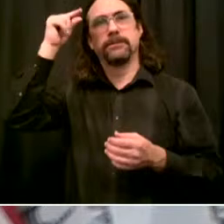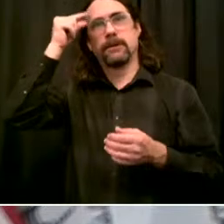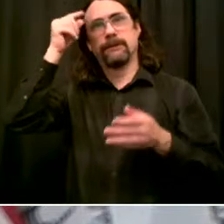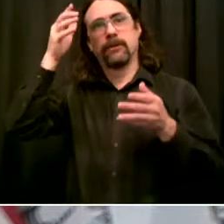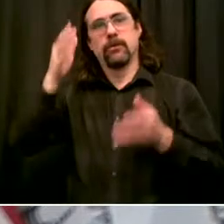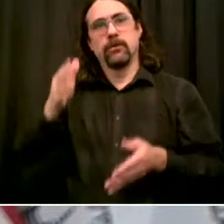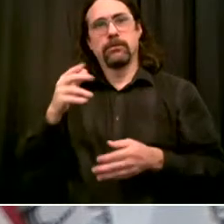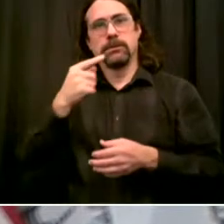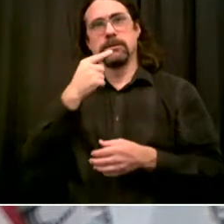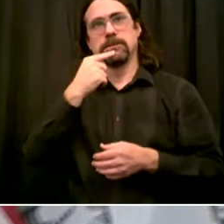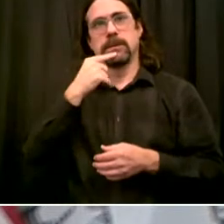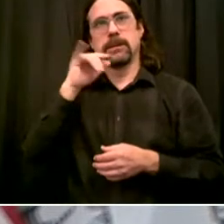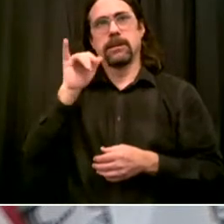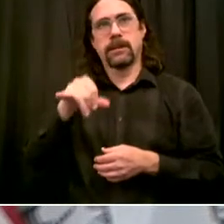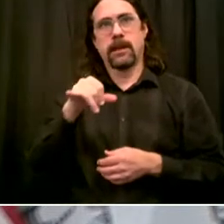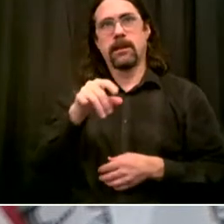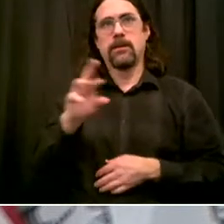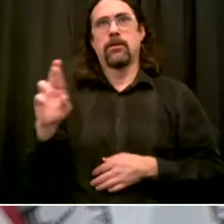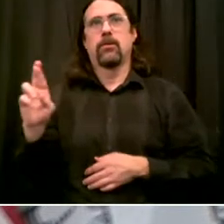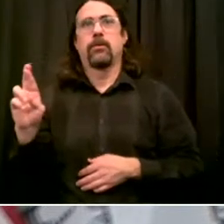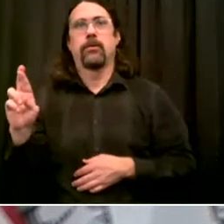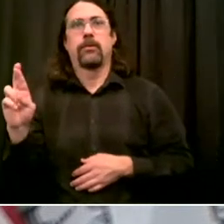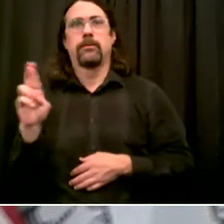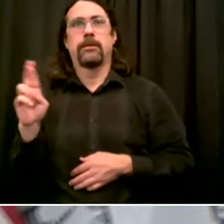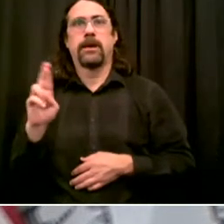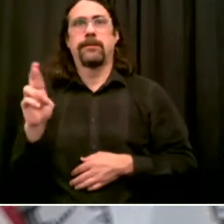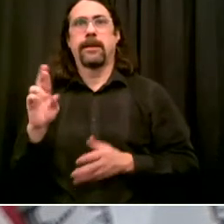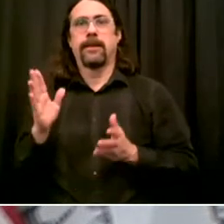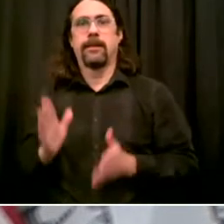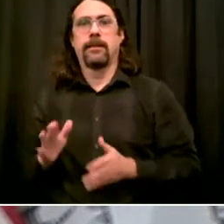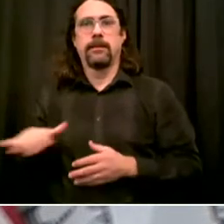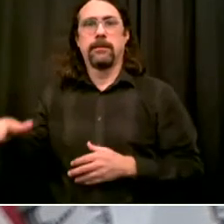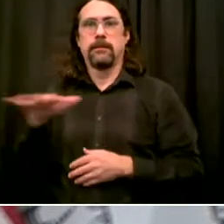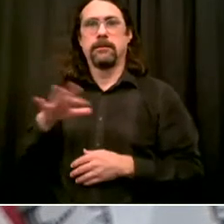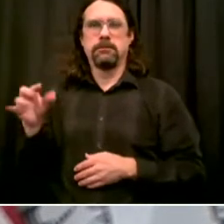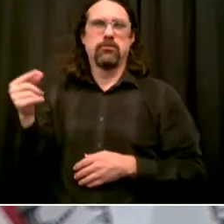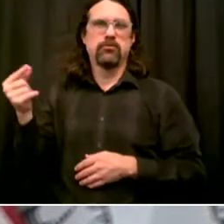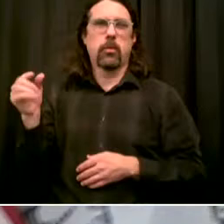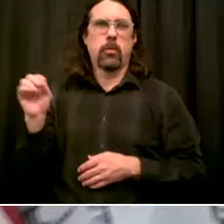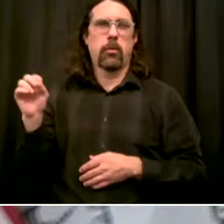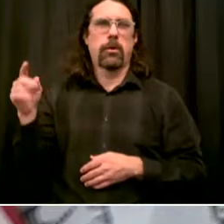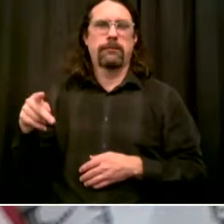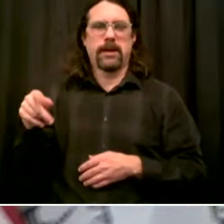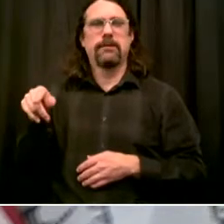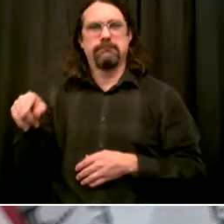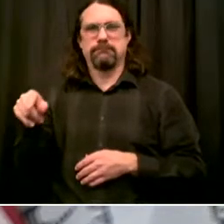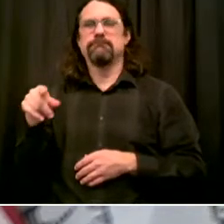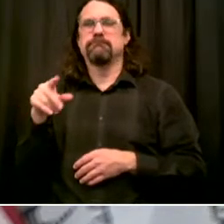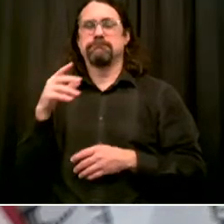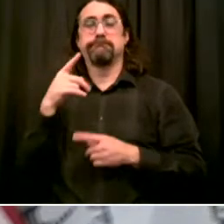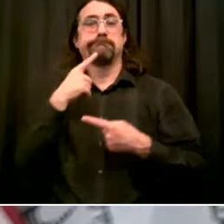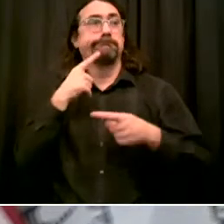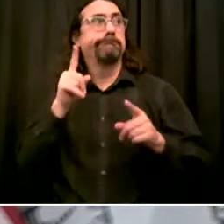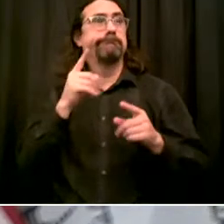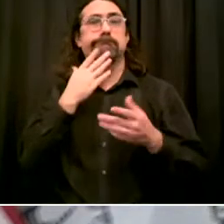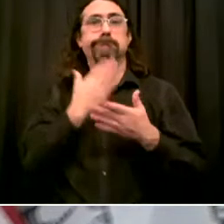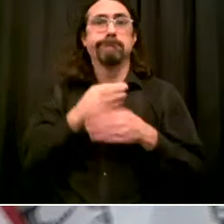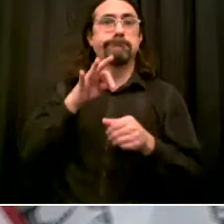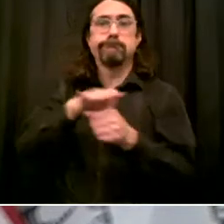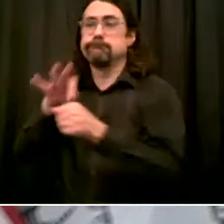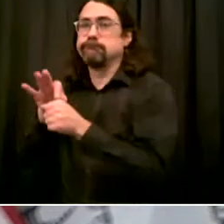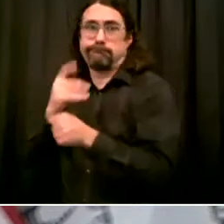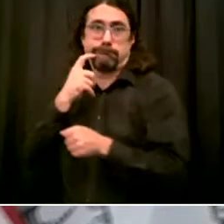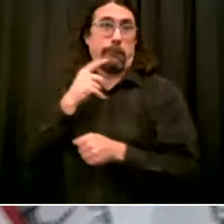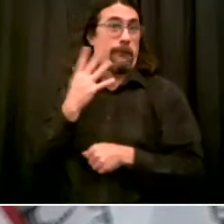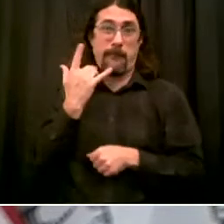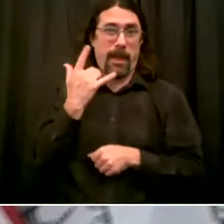THE GOP ELECTION SHOWOWG ININ N